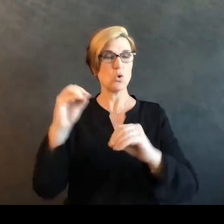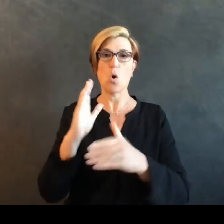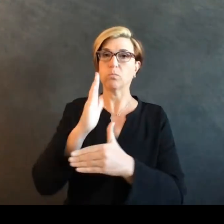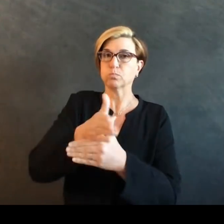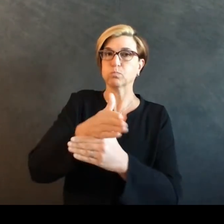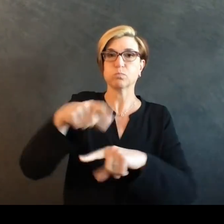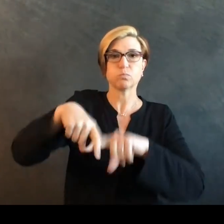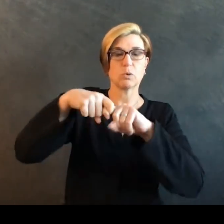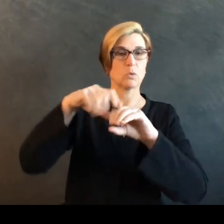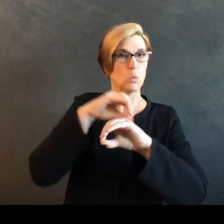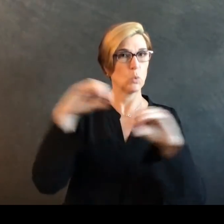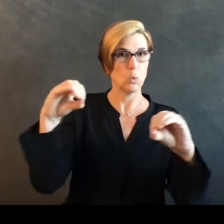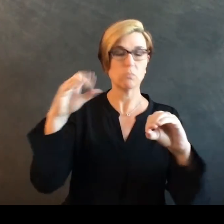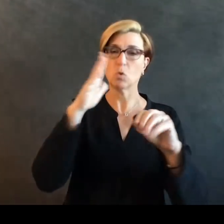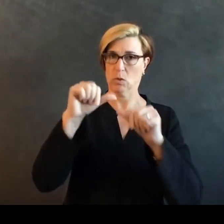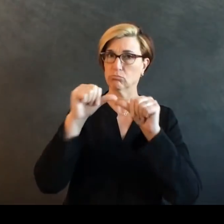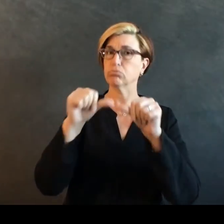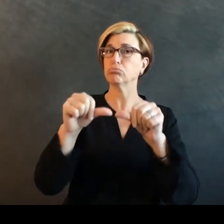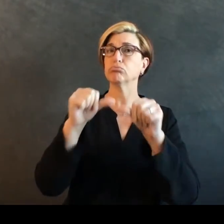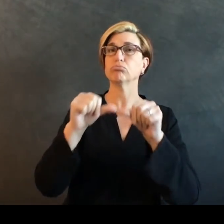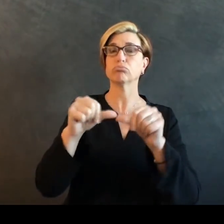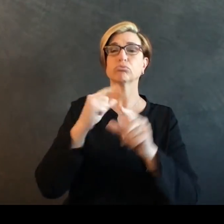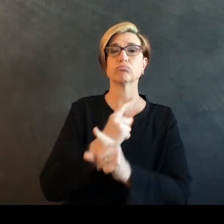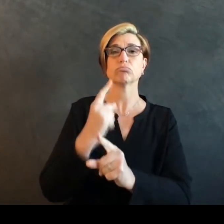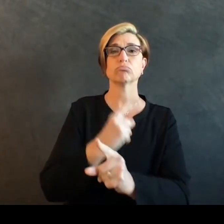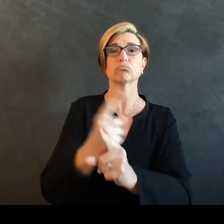to and SBA administrator Jovita Carranza is